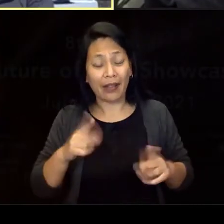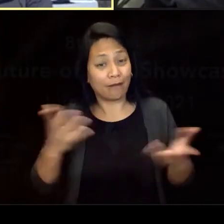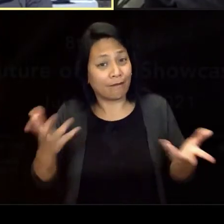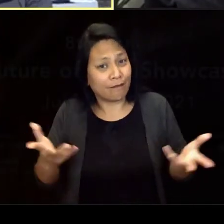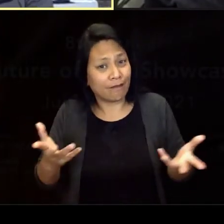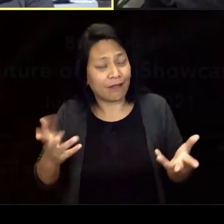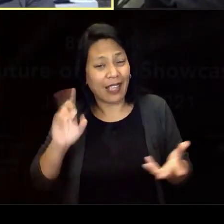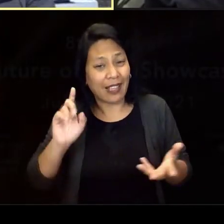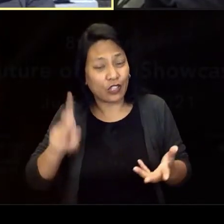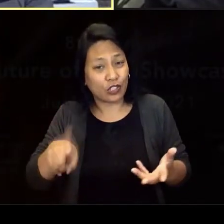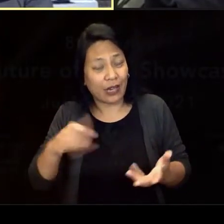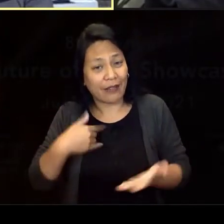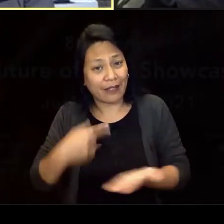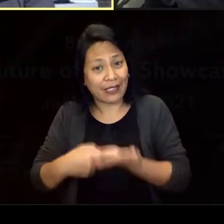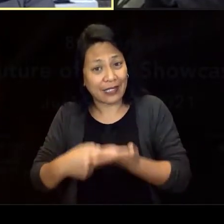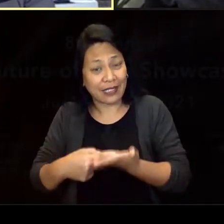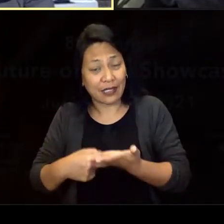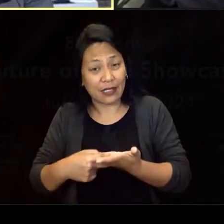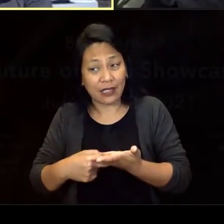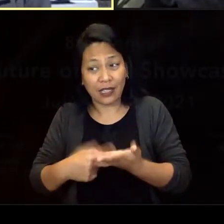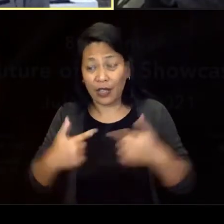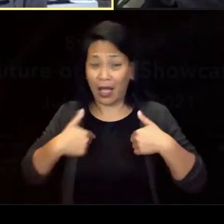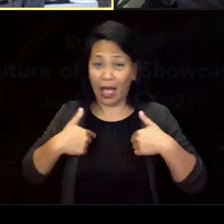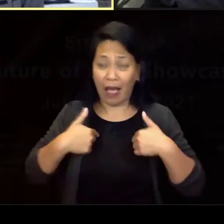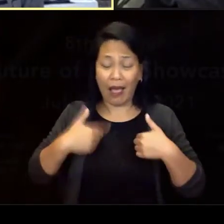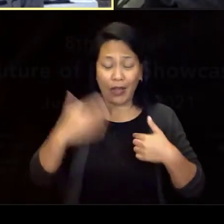Like I do know how to work on, all types of hair.